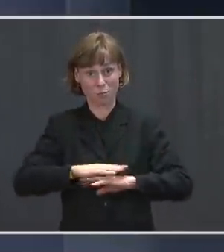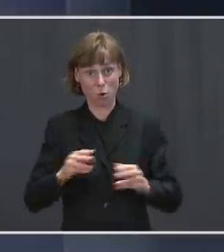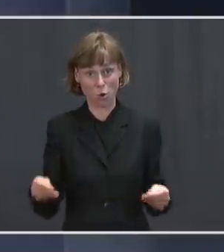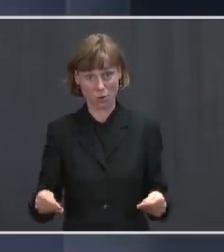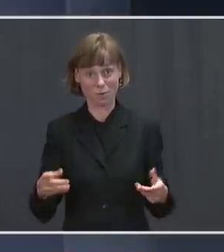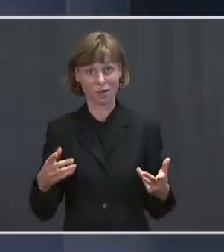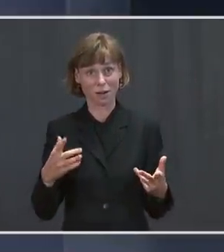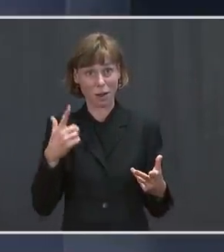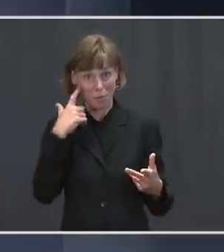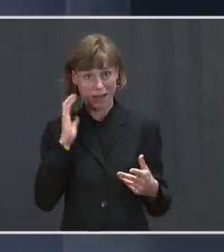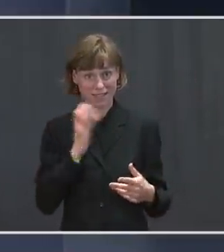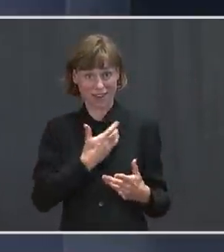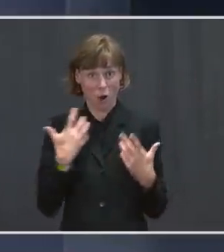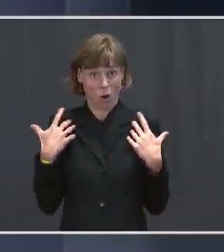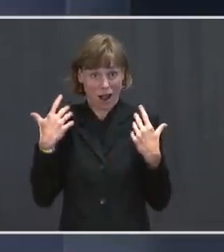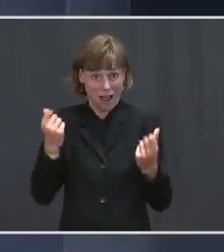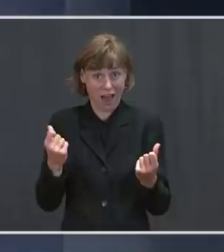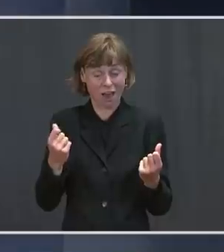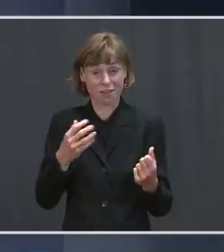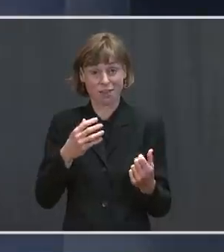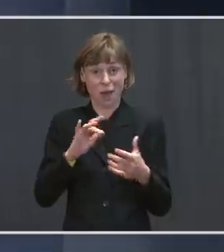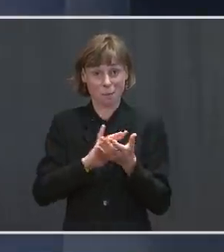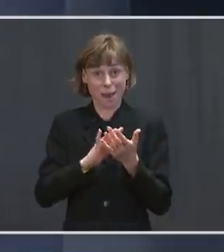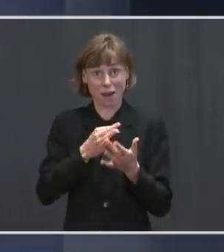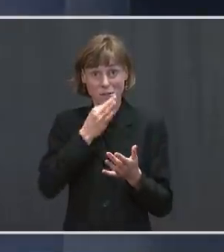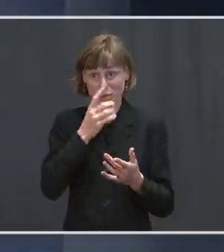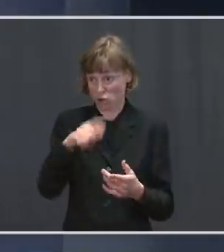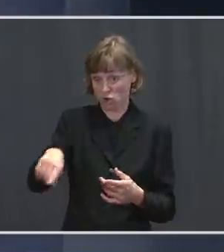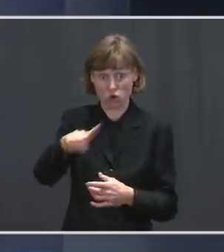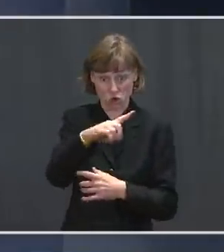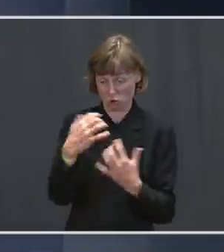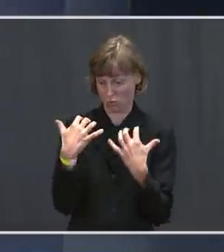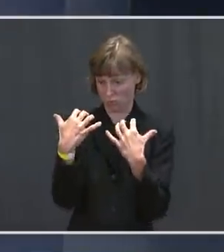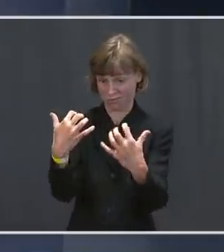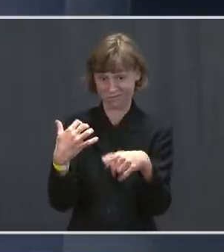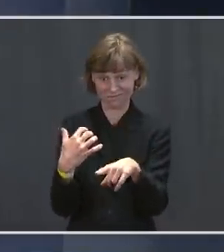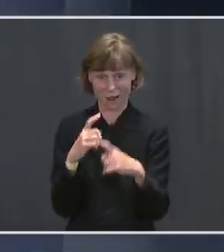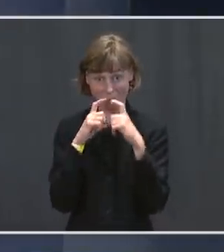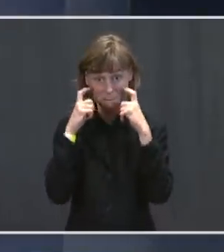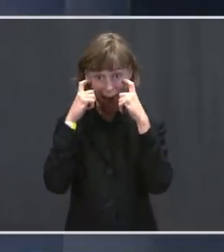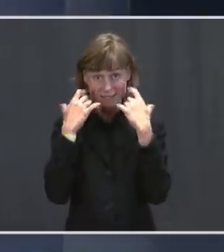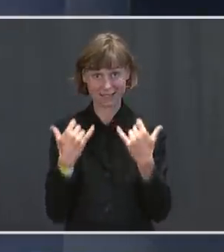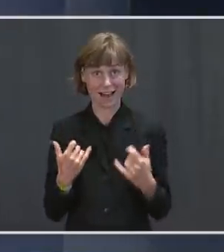of our health and medical experts. You all are wearing masks right now and the president has taken steps